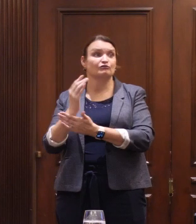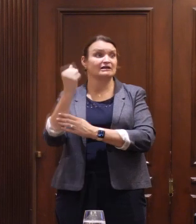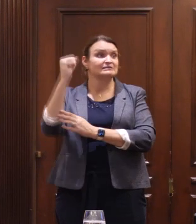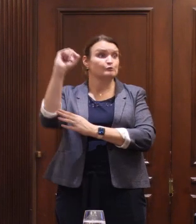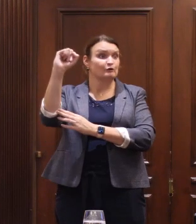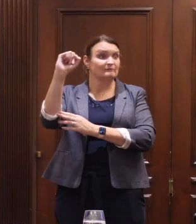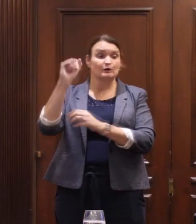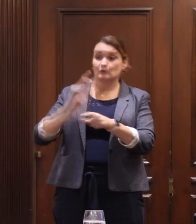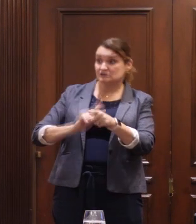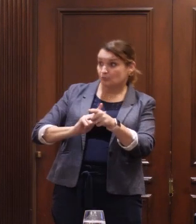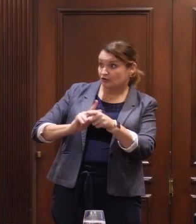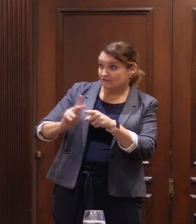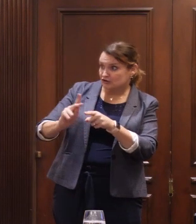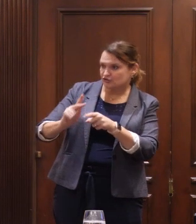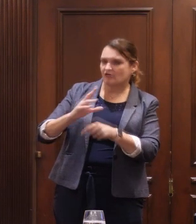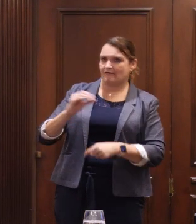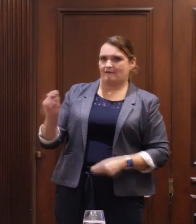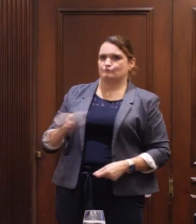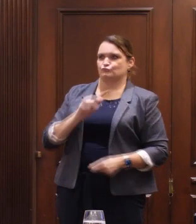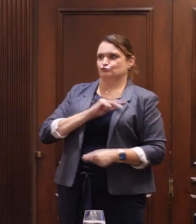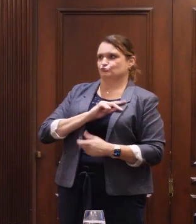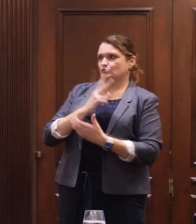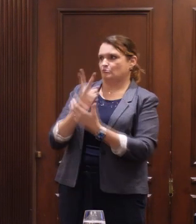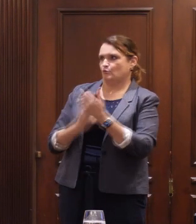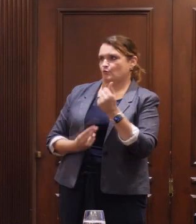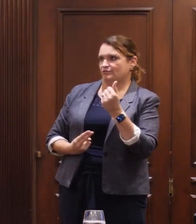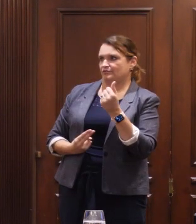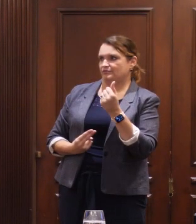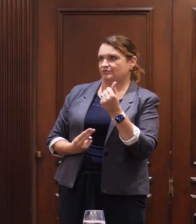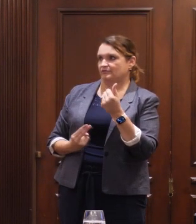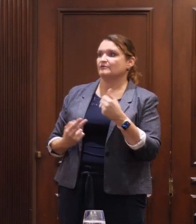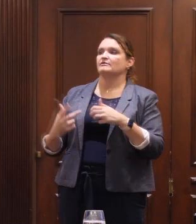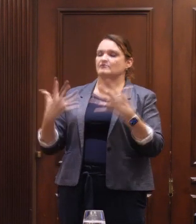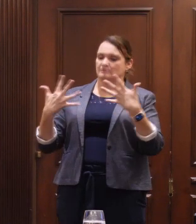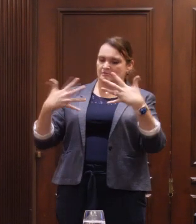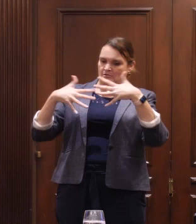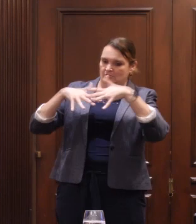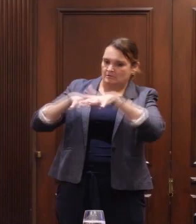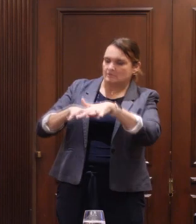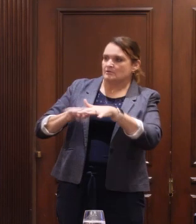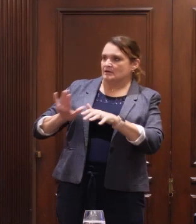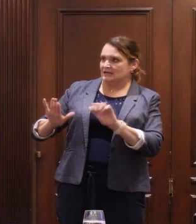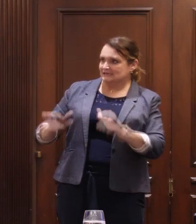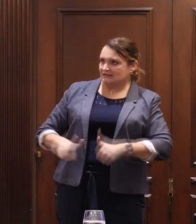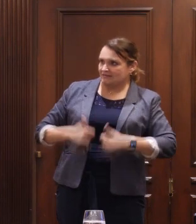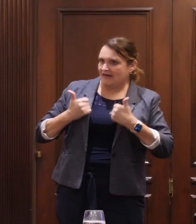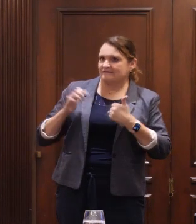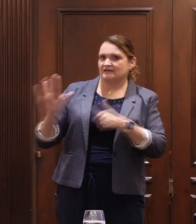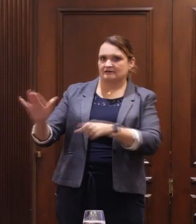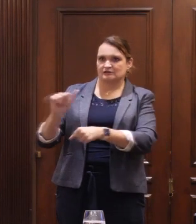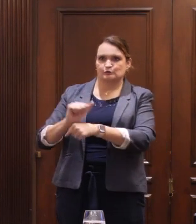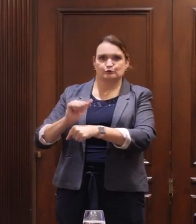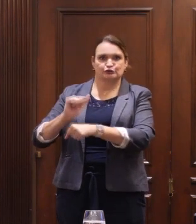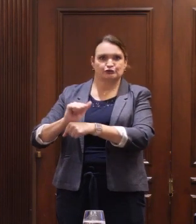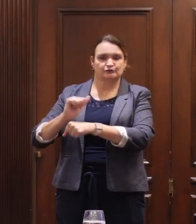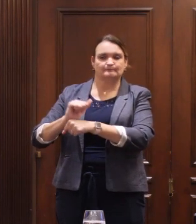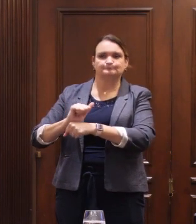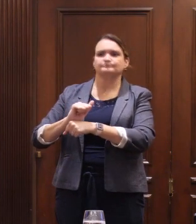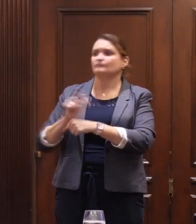it was a personal Crusade deeply woven into the fabric of his life and work he is a person with a